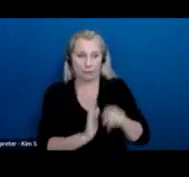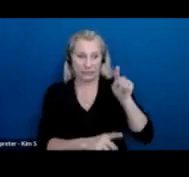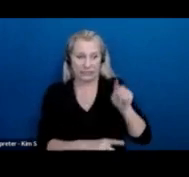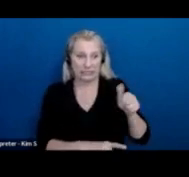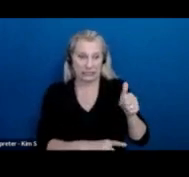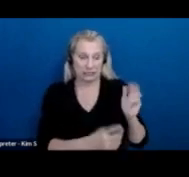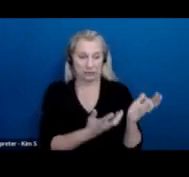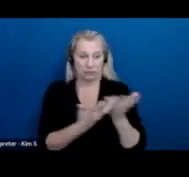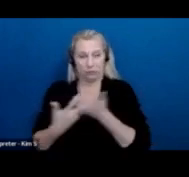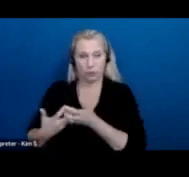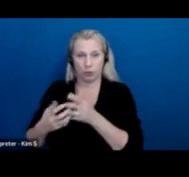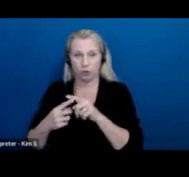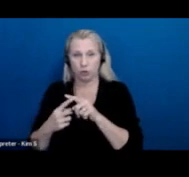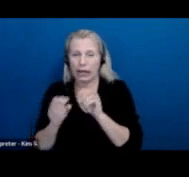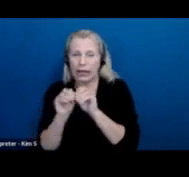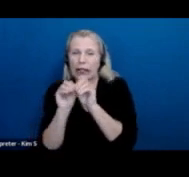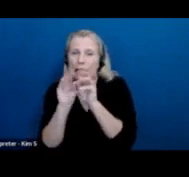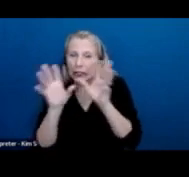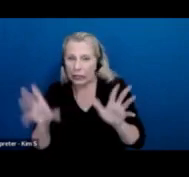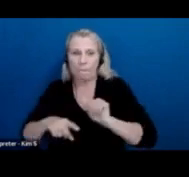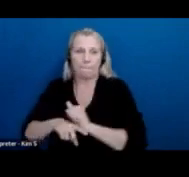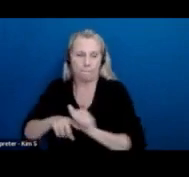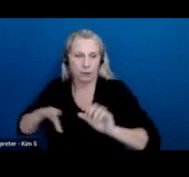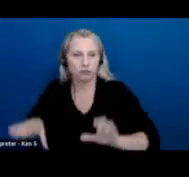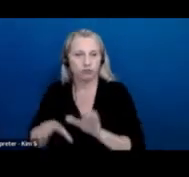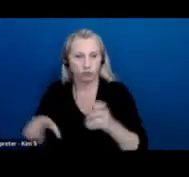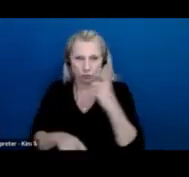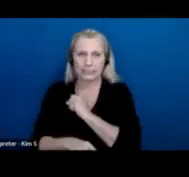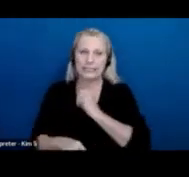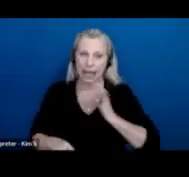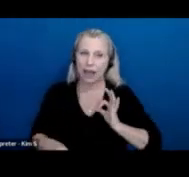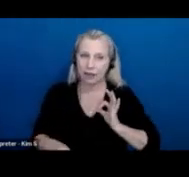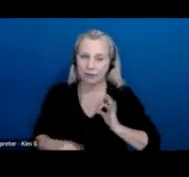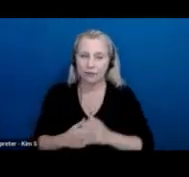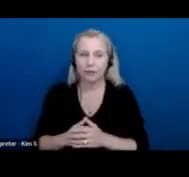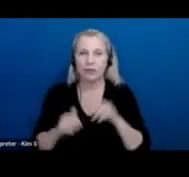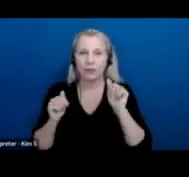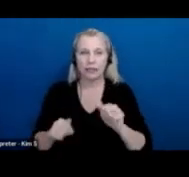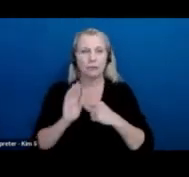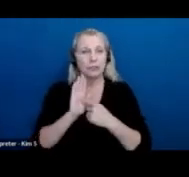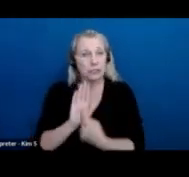into clearly defined practice models for staff so that they can be demonstrated in their